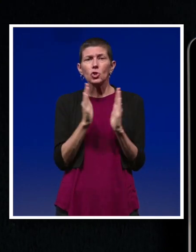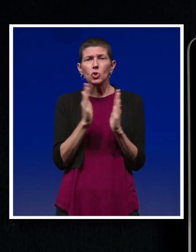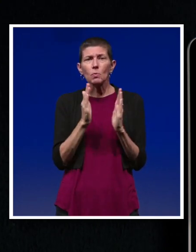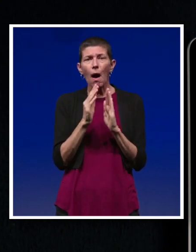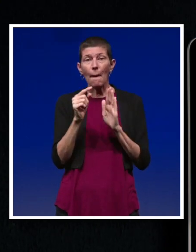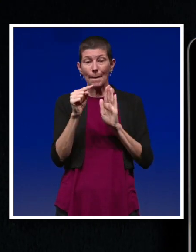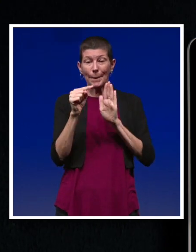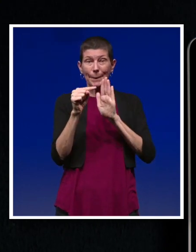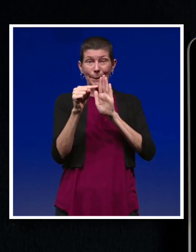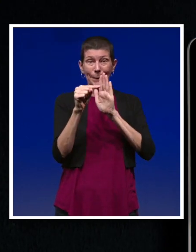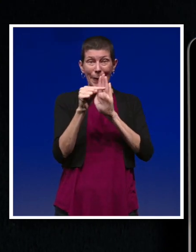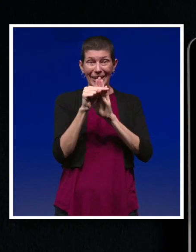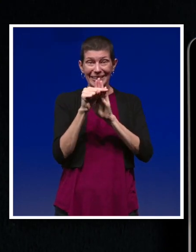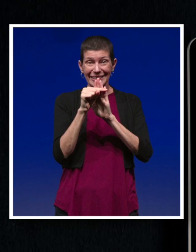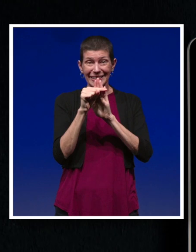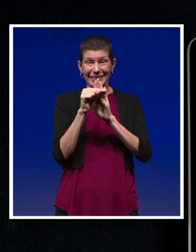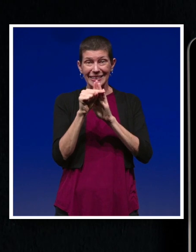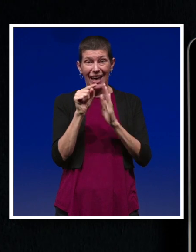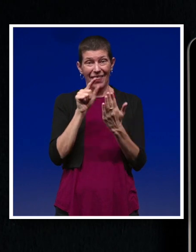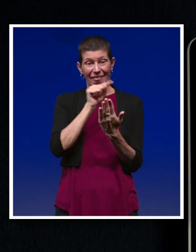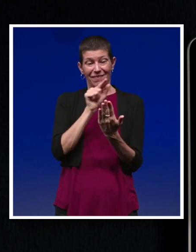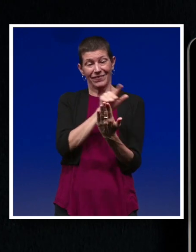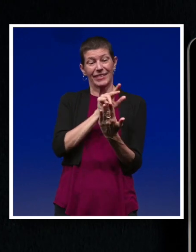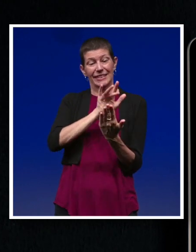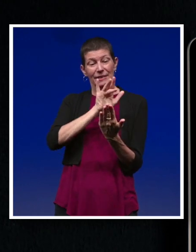press the small minus icon on the top left.